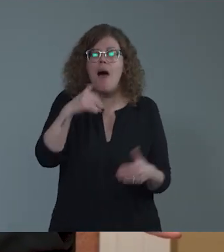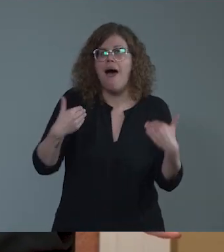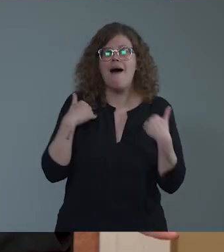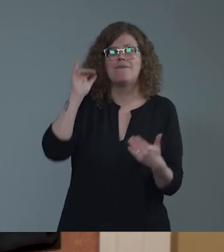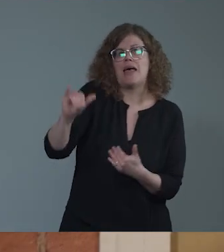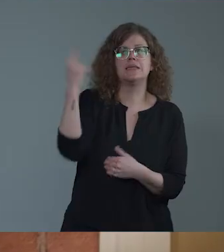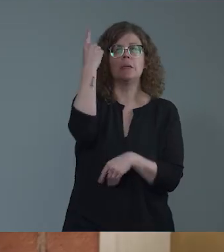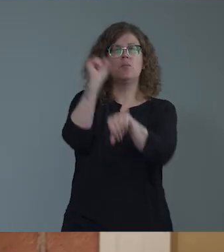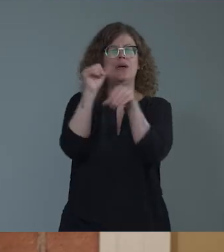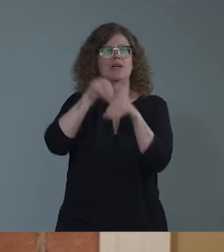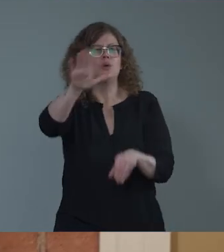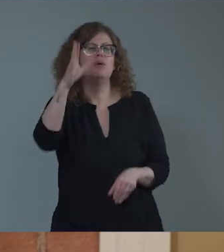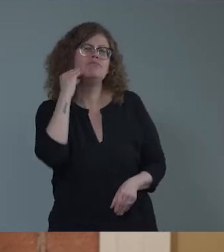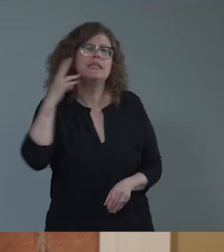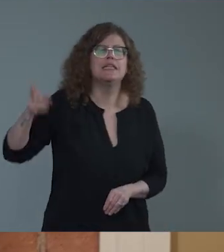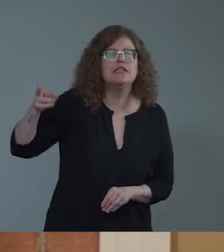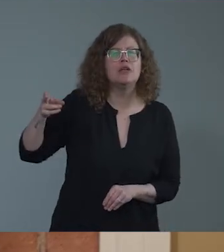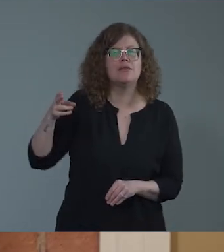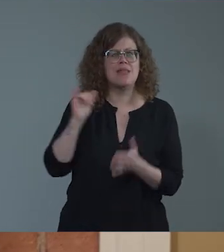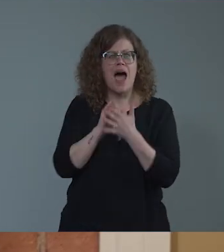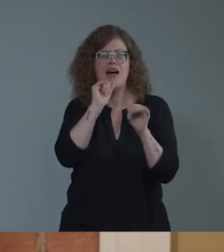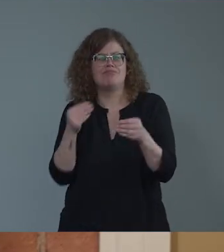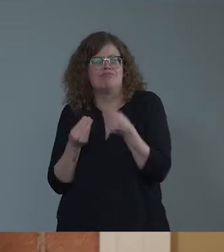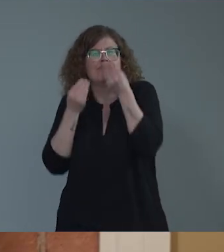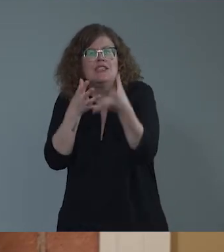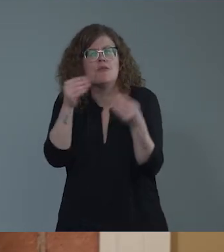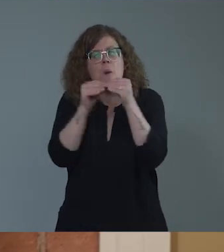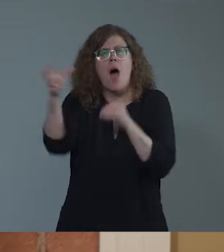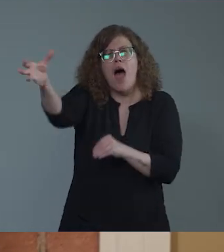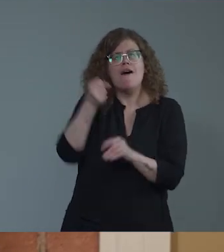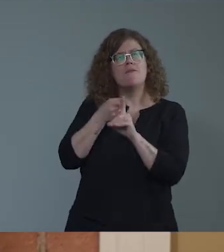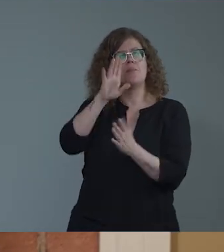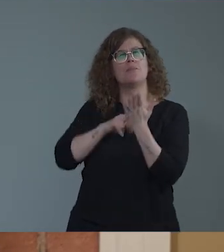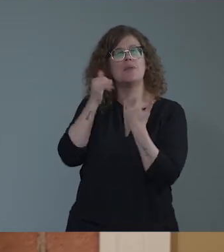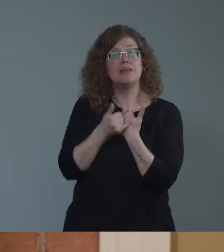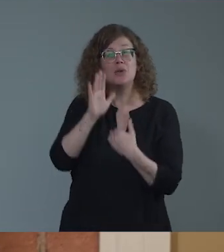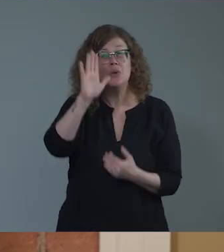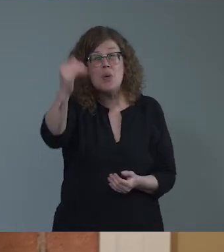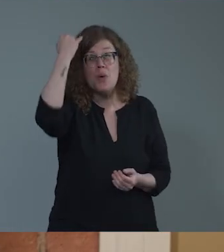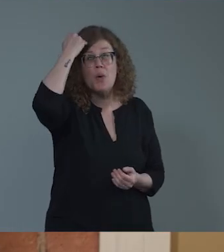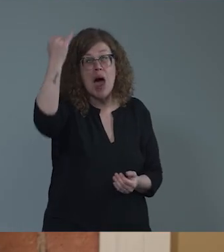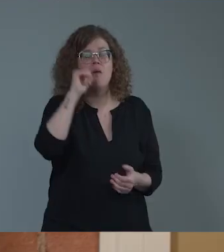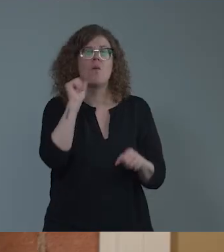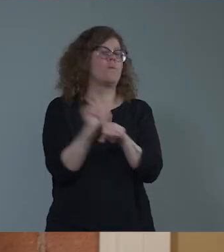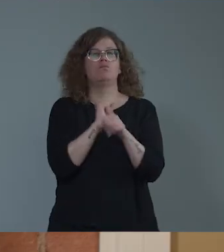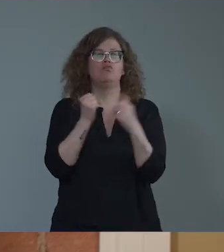for a project, but your idea might be strong enough that the group gets excited about your idea and wants to implement it.